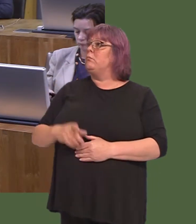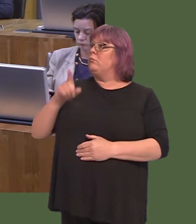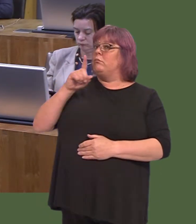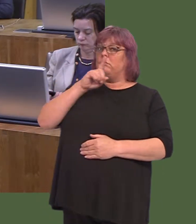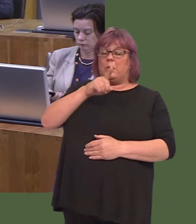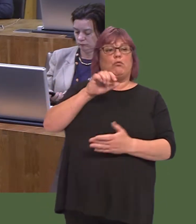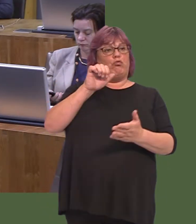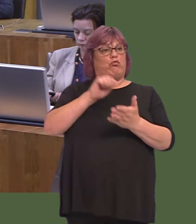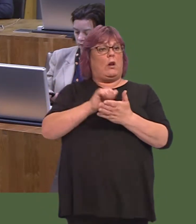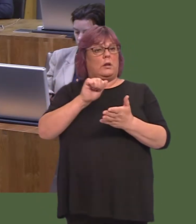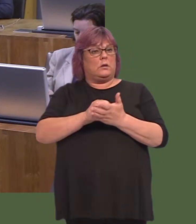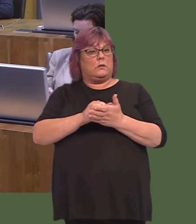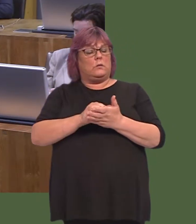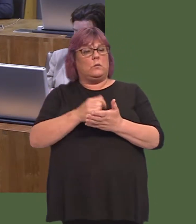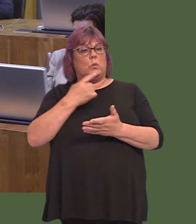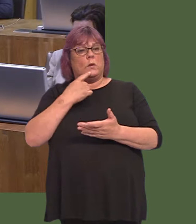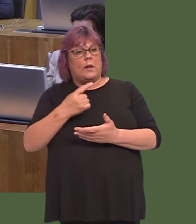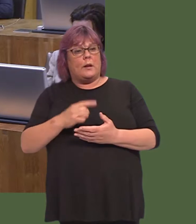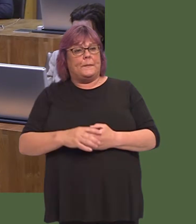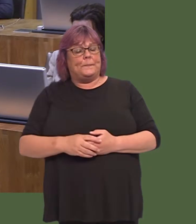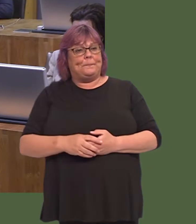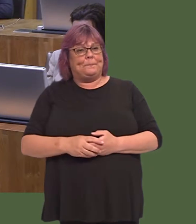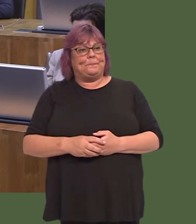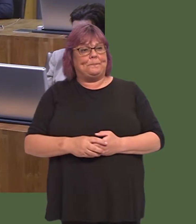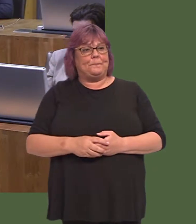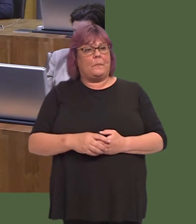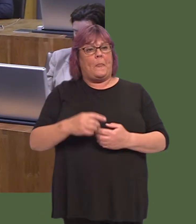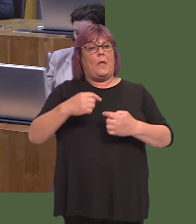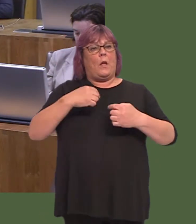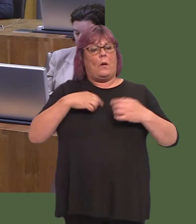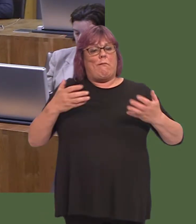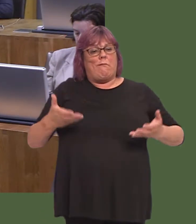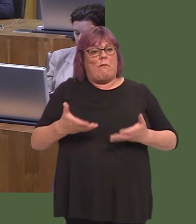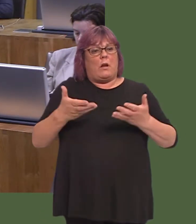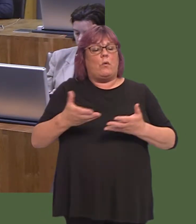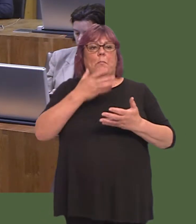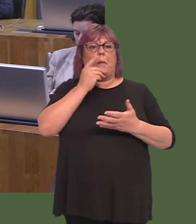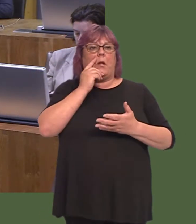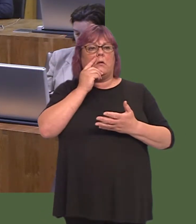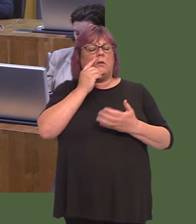is quite right to point out that we have to make sure, as we encourage people out of their